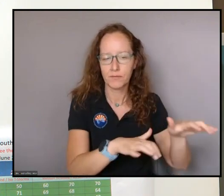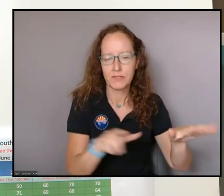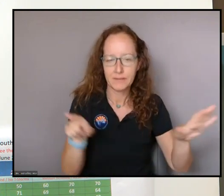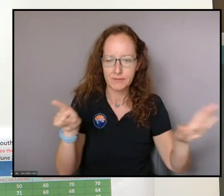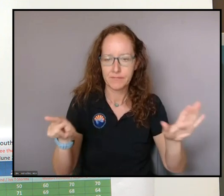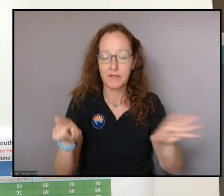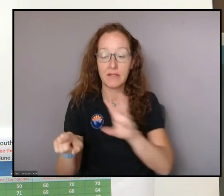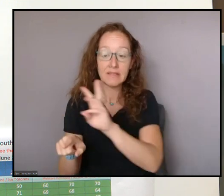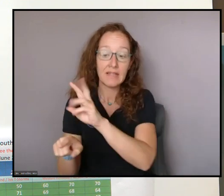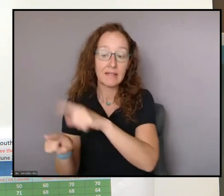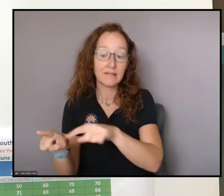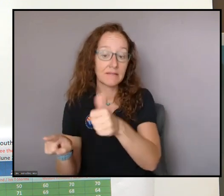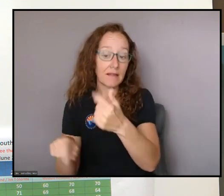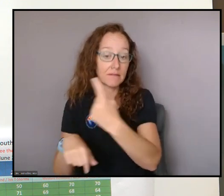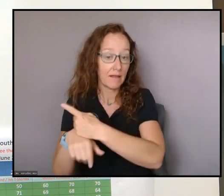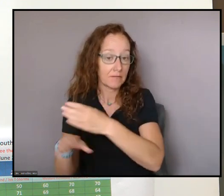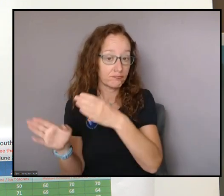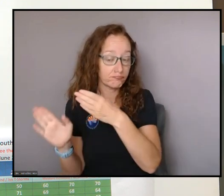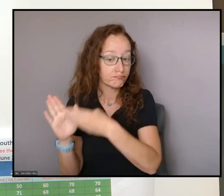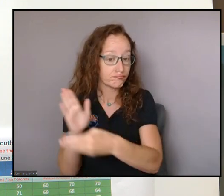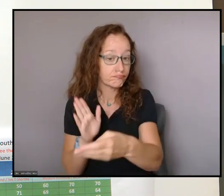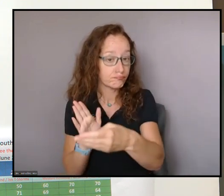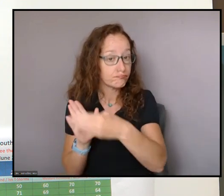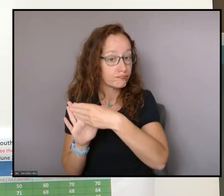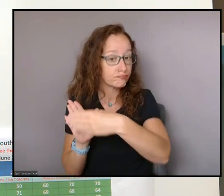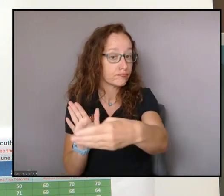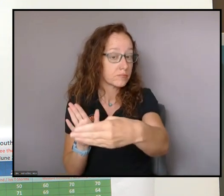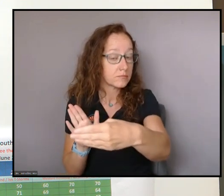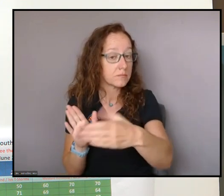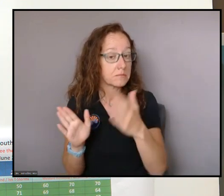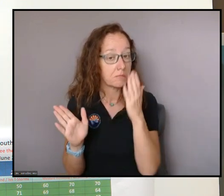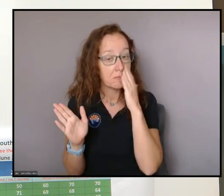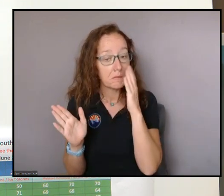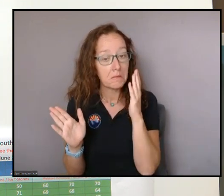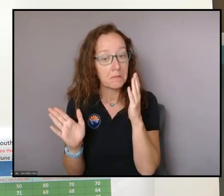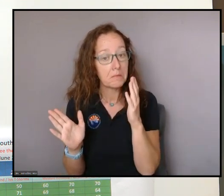high probability of above normal precipitation for much